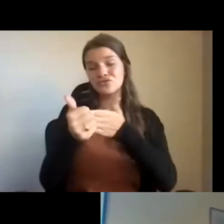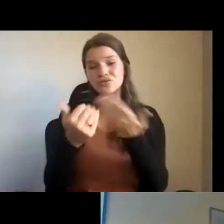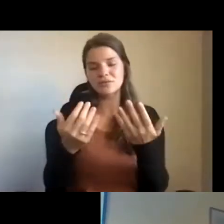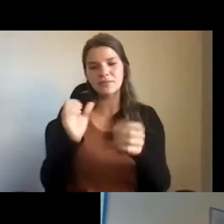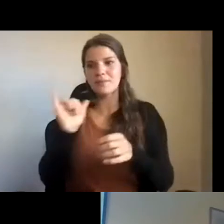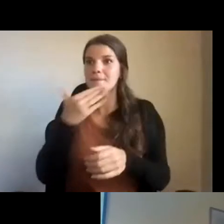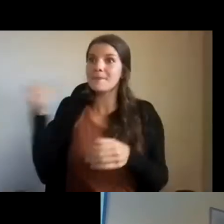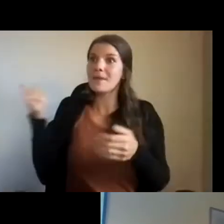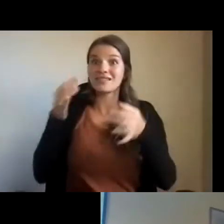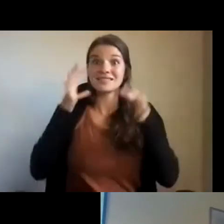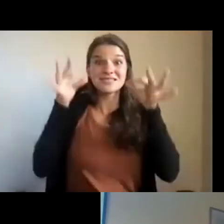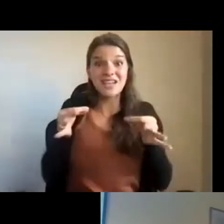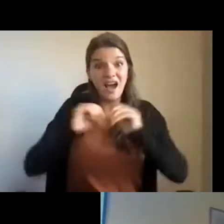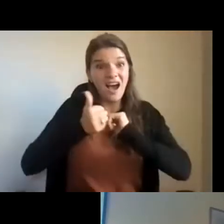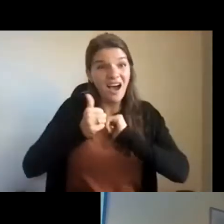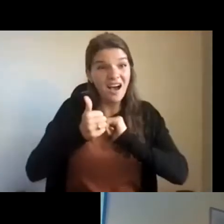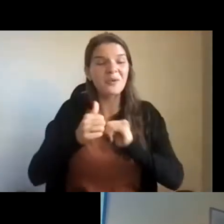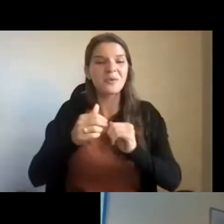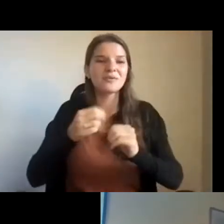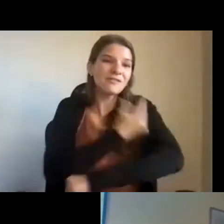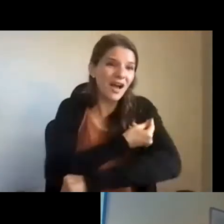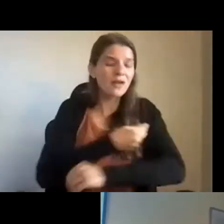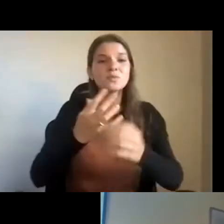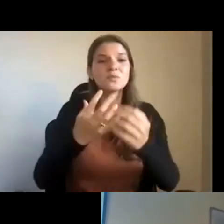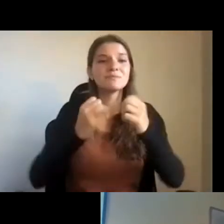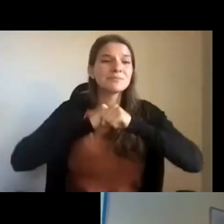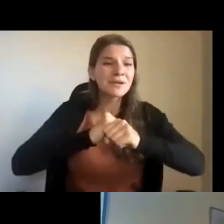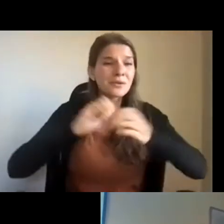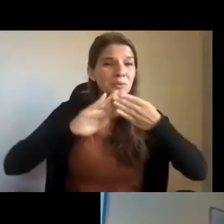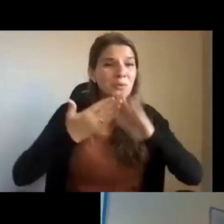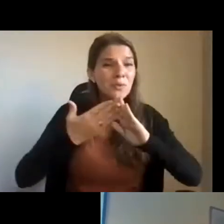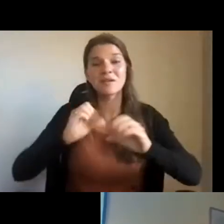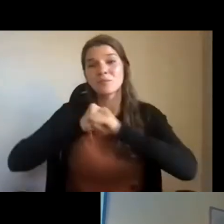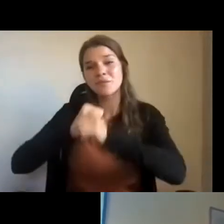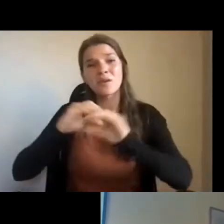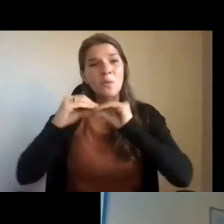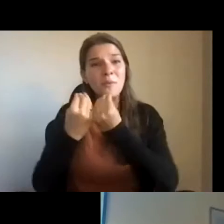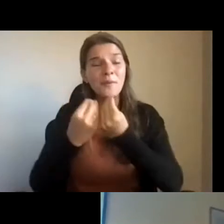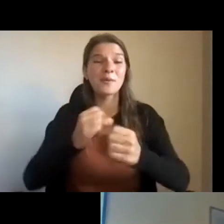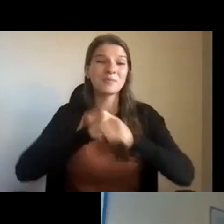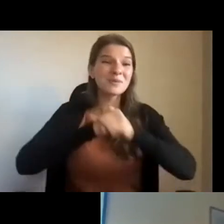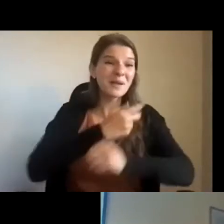our community safe and to keep our organization safe. So that we can continue functioning and